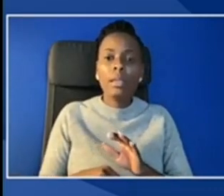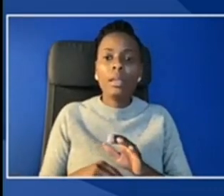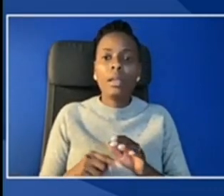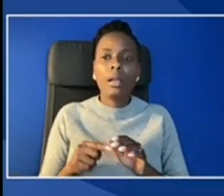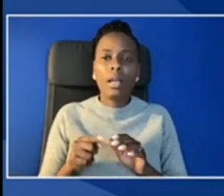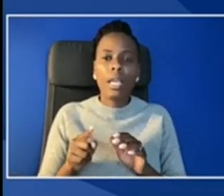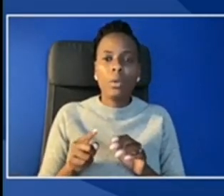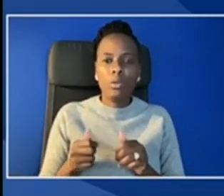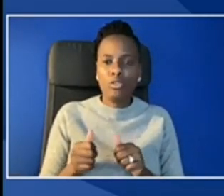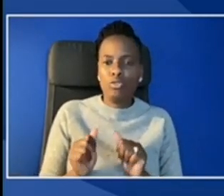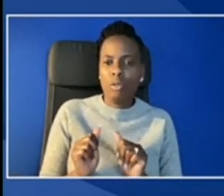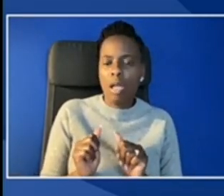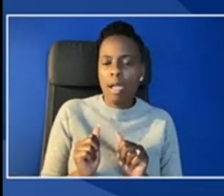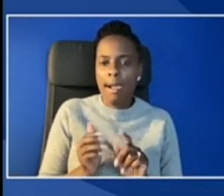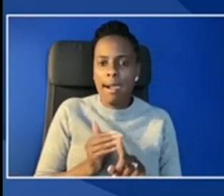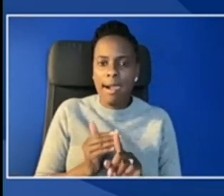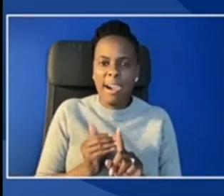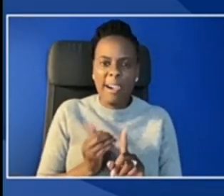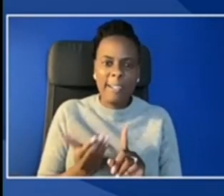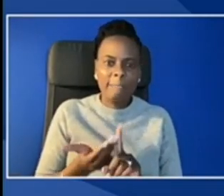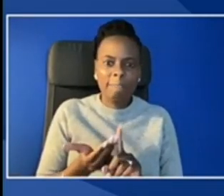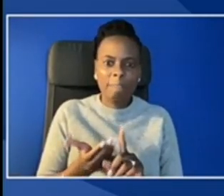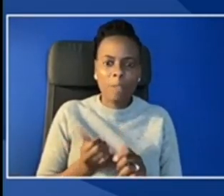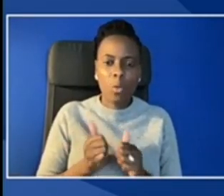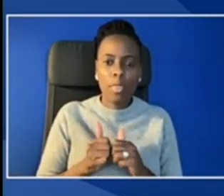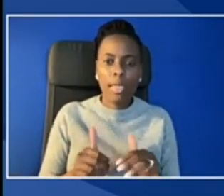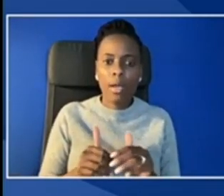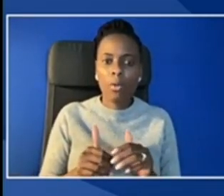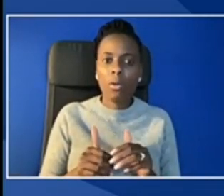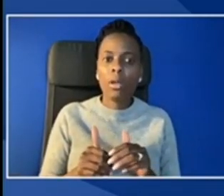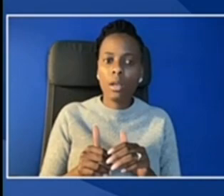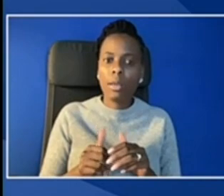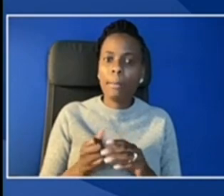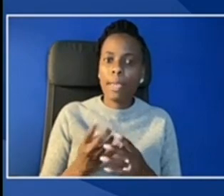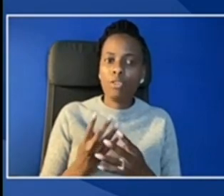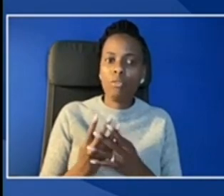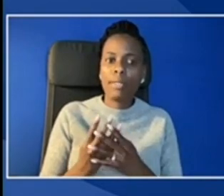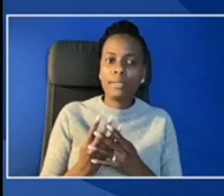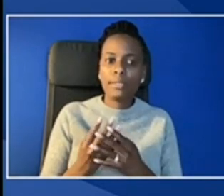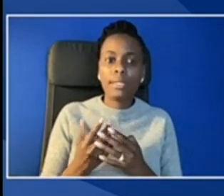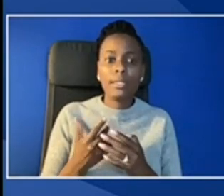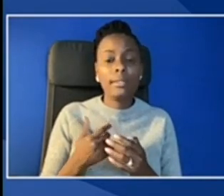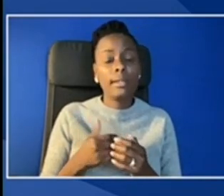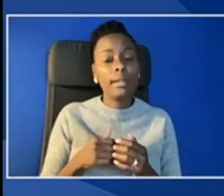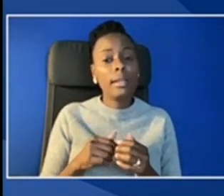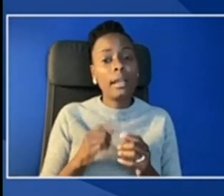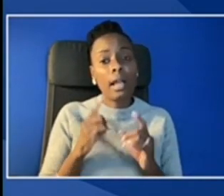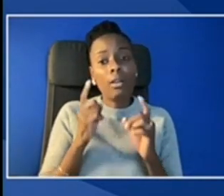And the irony is that I was the director of the Sexual Assault and Domestic Violence program in our community.